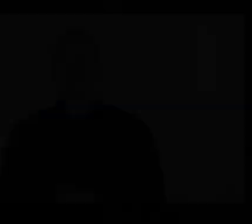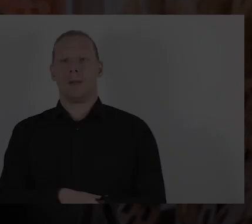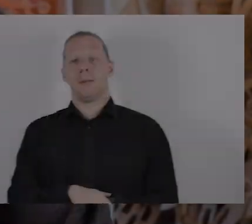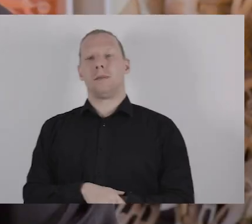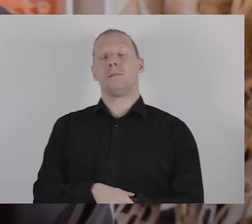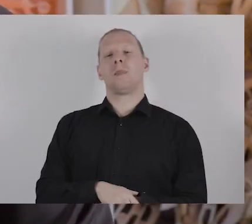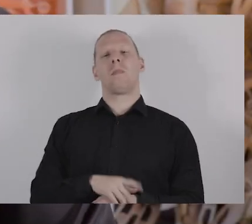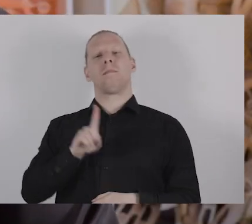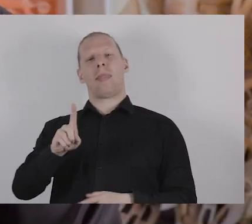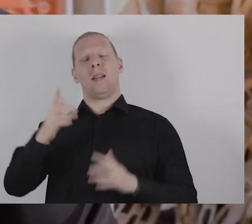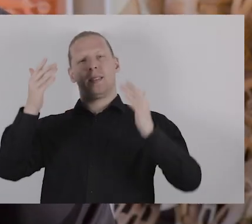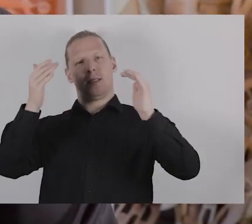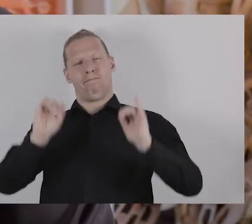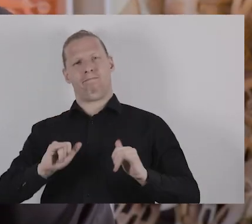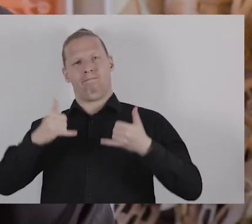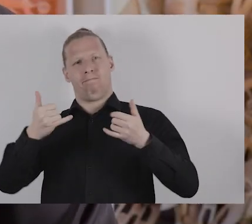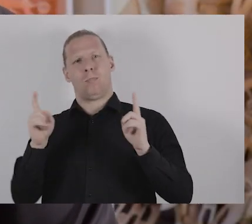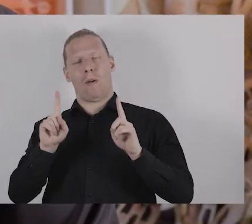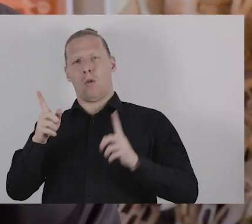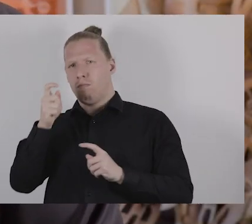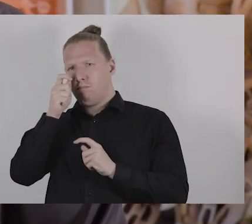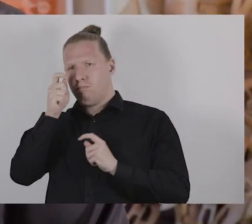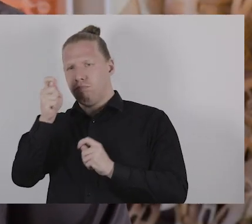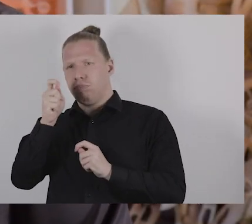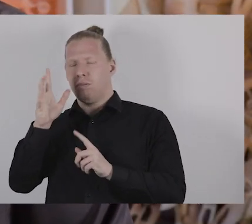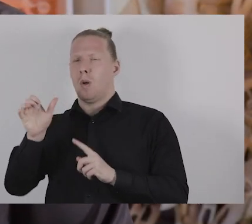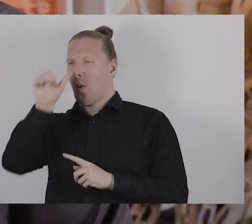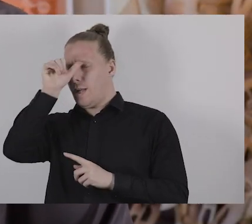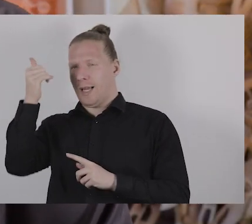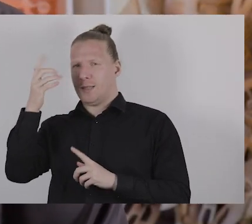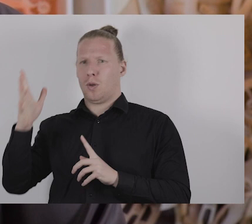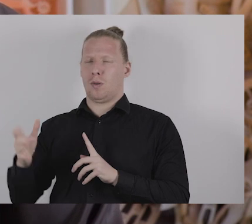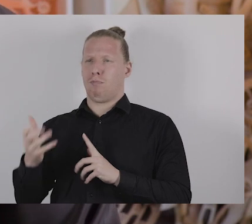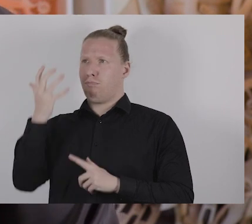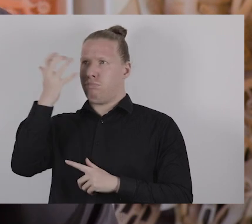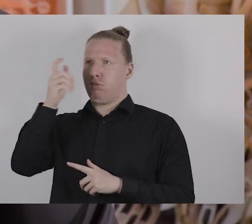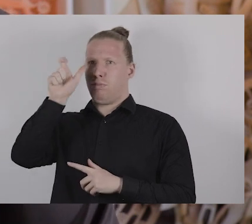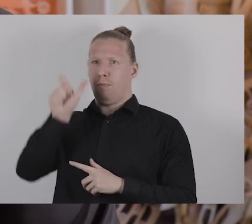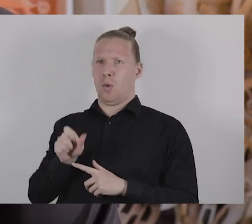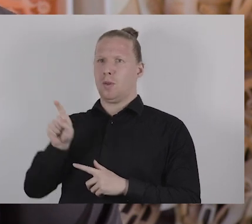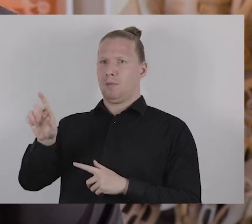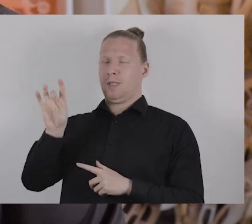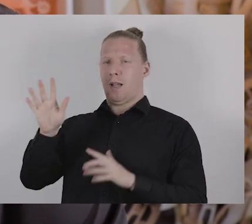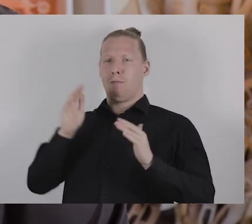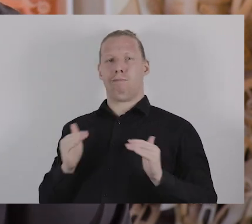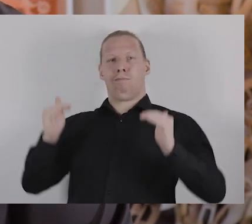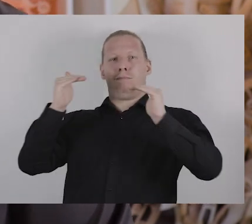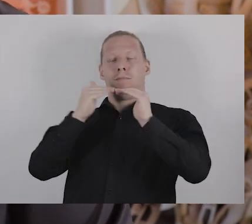IN TE REO MĀORI: The Te Papa Tongarewa o Rongomaraeroa Award is to acknowledge someone who is an expert, a celebration of someone who has reached the pinnacle